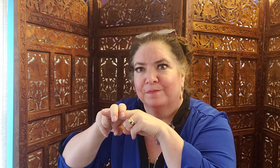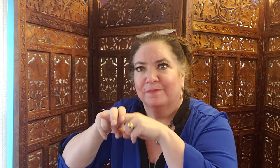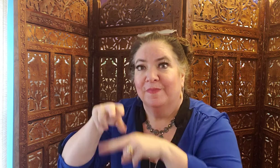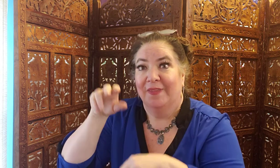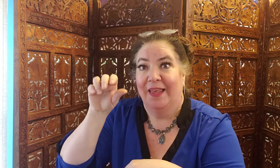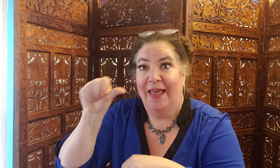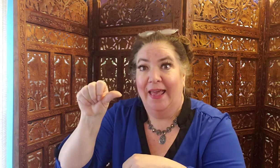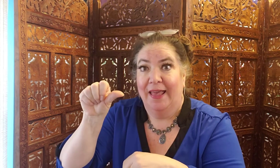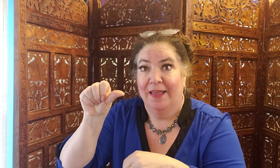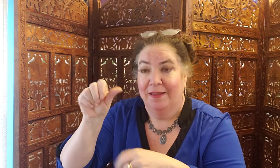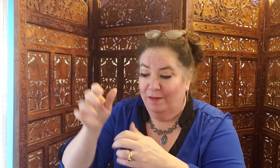"a"